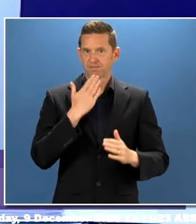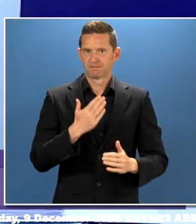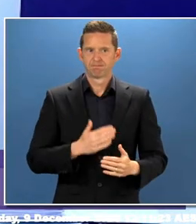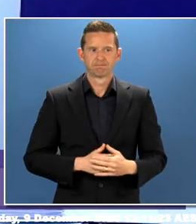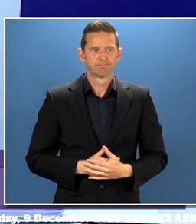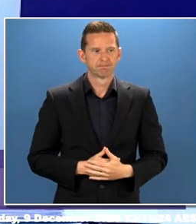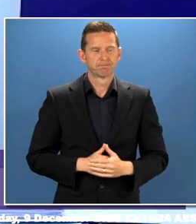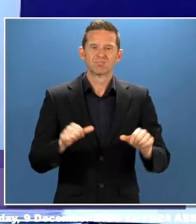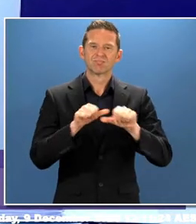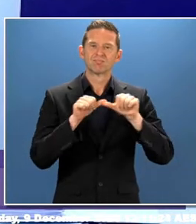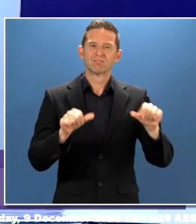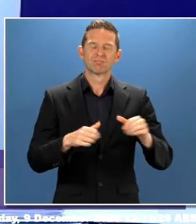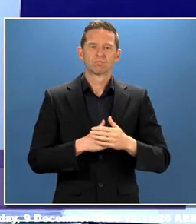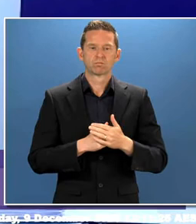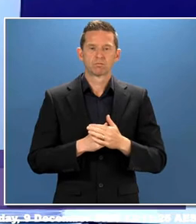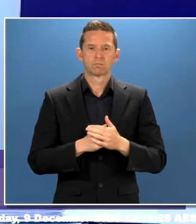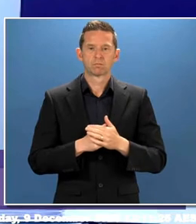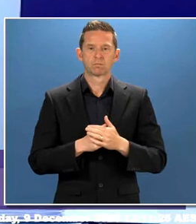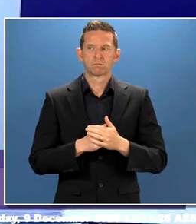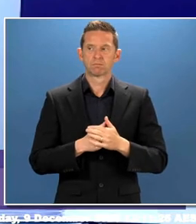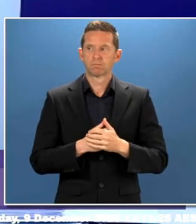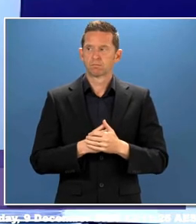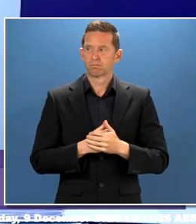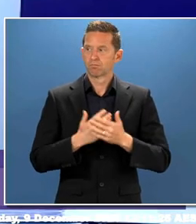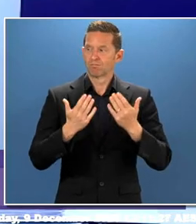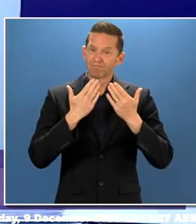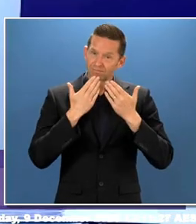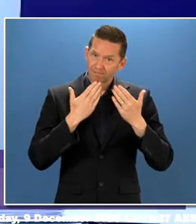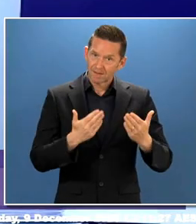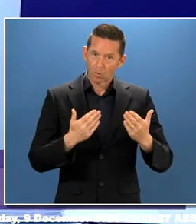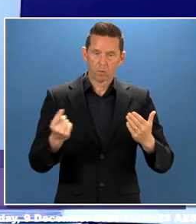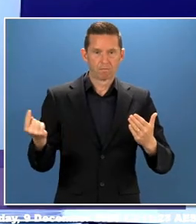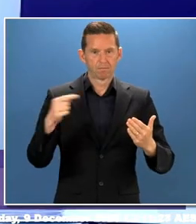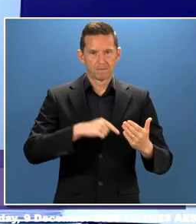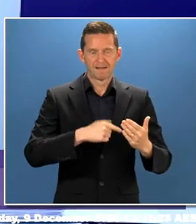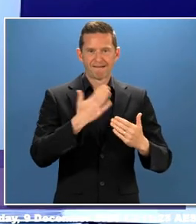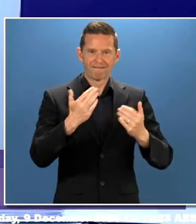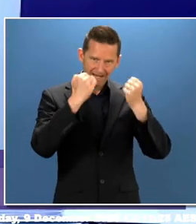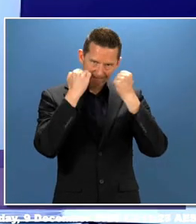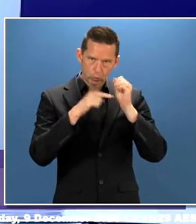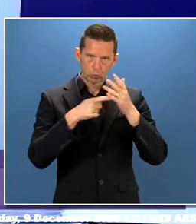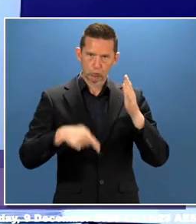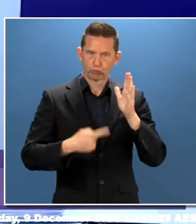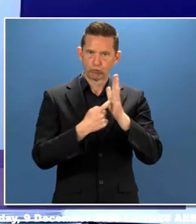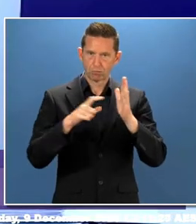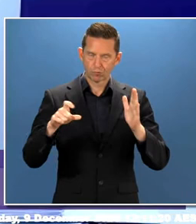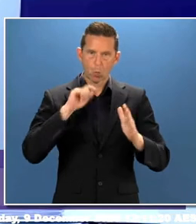Very well. Ms Kroes, thank you very much for coming to give evidence to the Royal Commission. I will ask you to follow